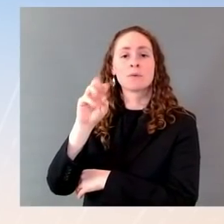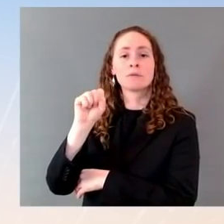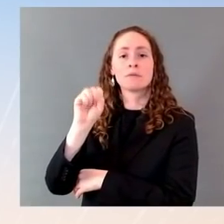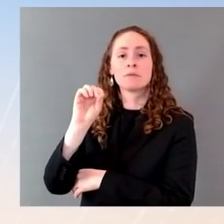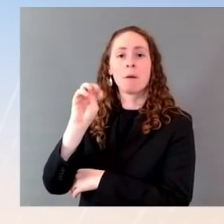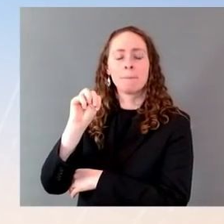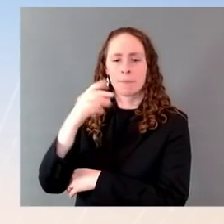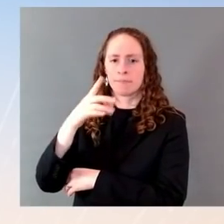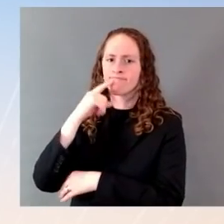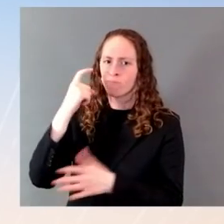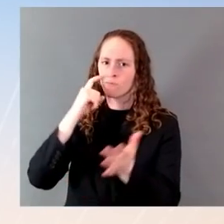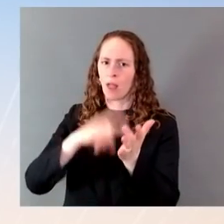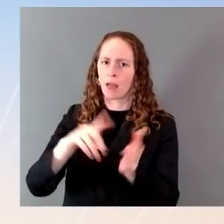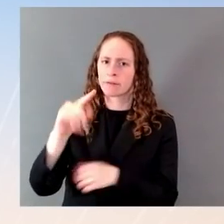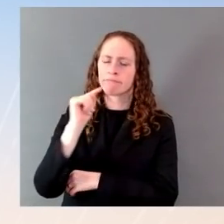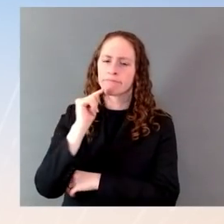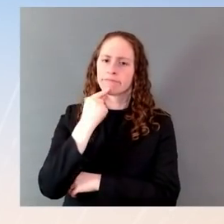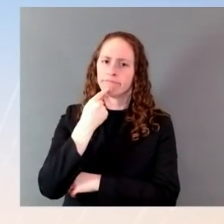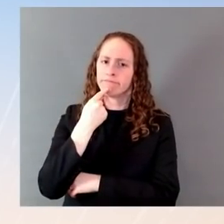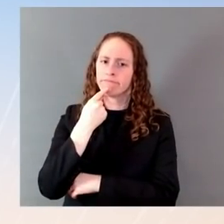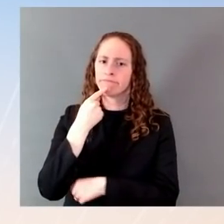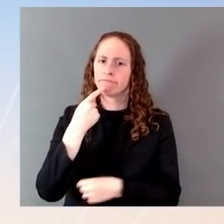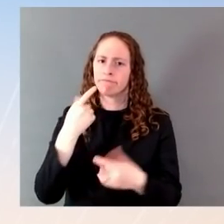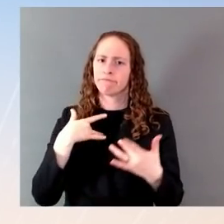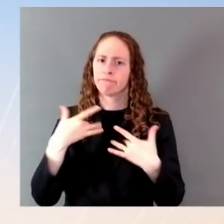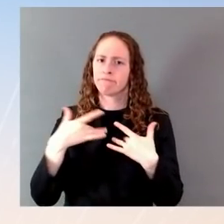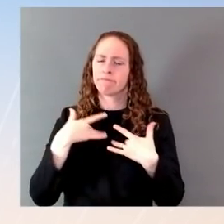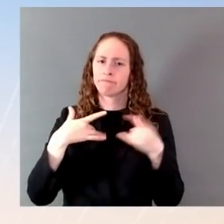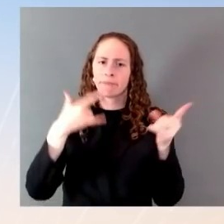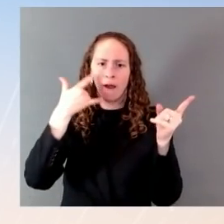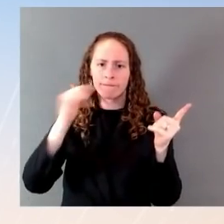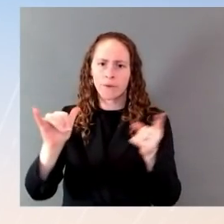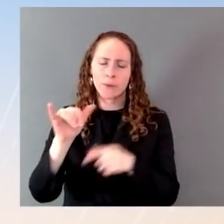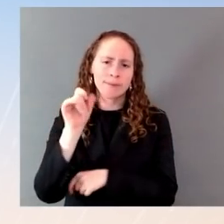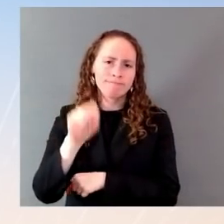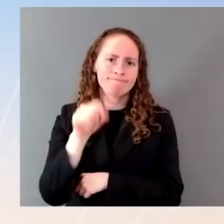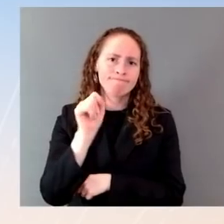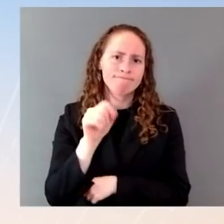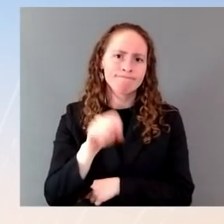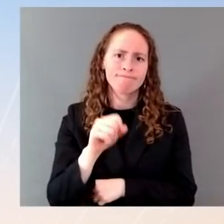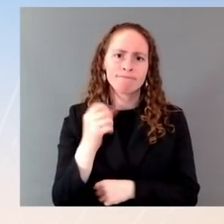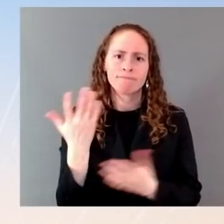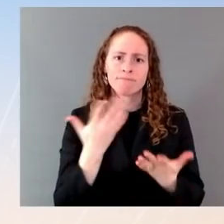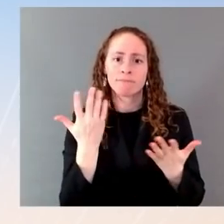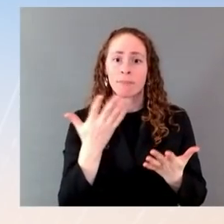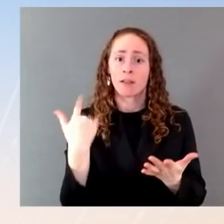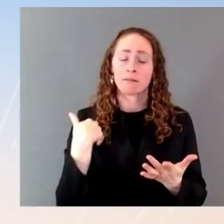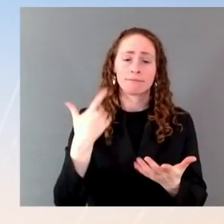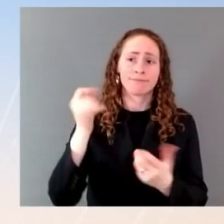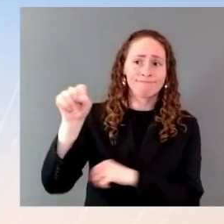from the FBI, providing additional assistance. It's one of the reasons why we have also been -- the President and members of our administration